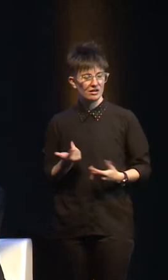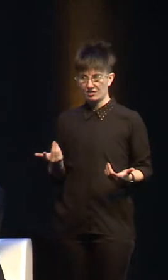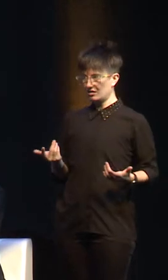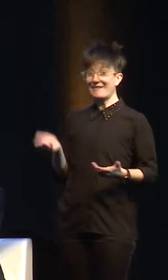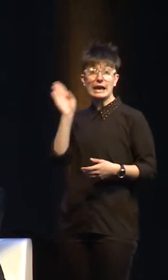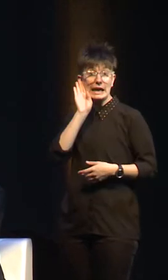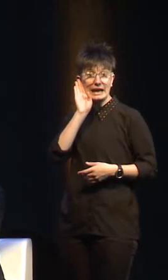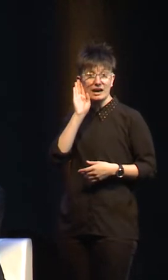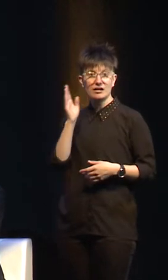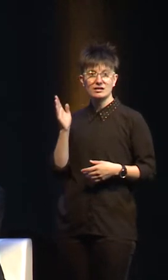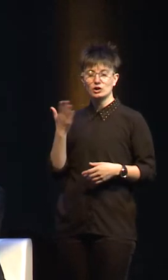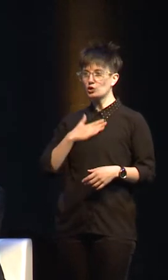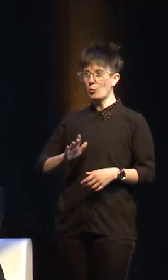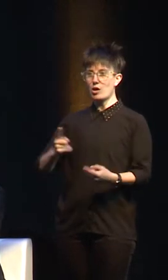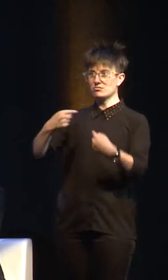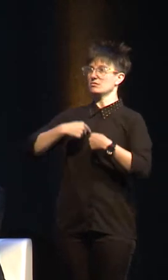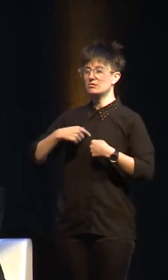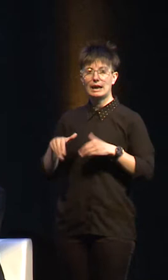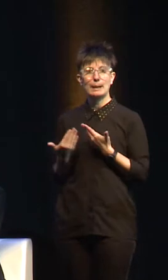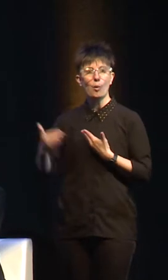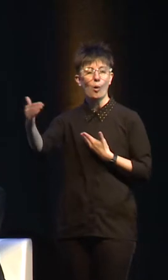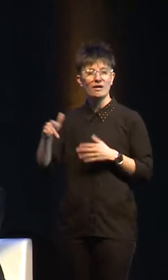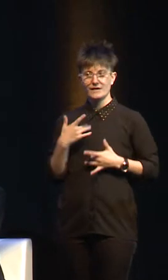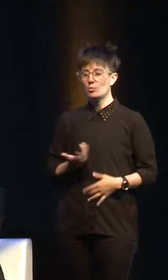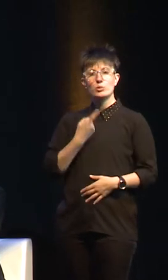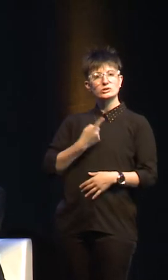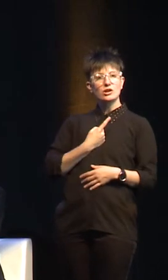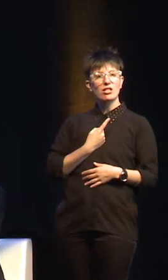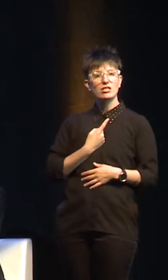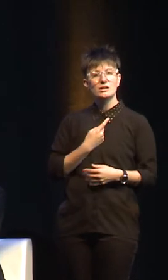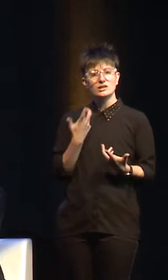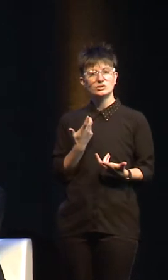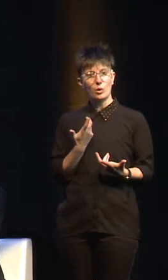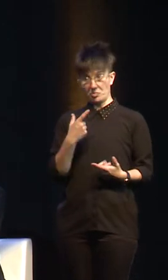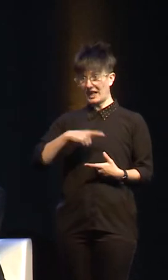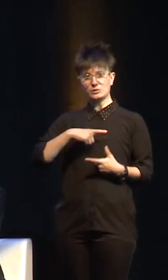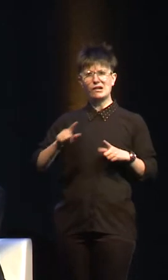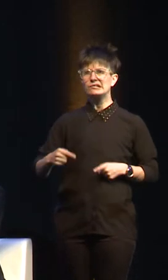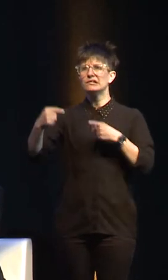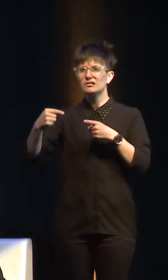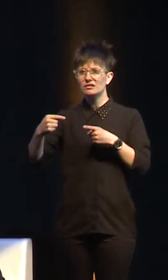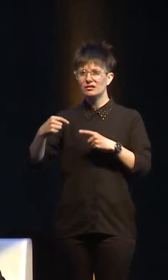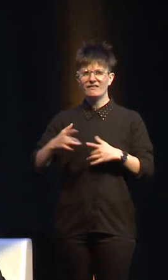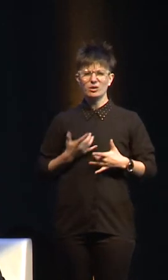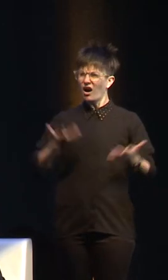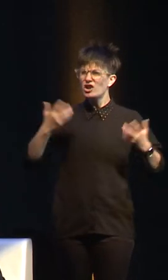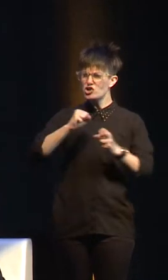think about it that way it's no surprise that you get the kind of resistance and the kind of denial that we've said . Jehan: But this is my point because we talked